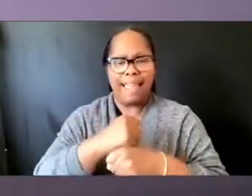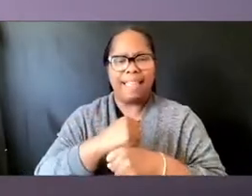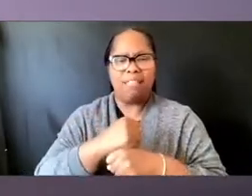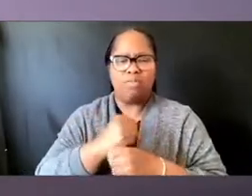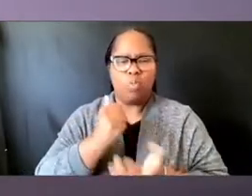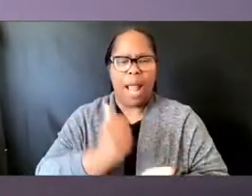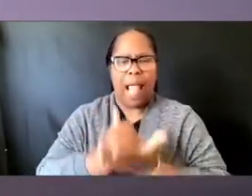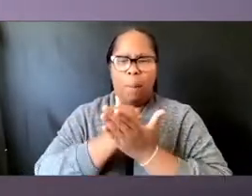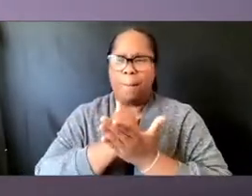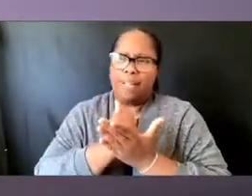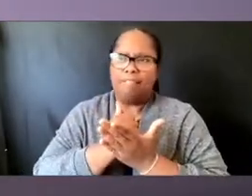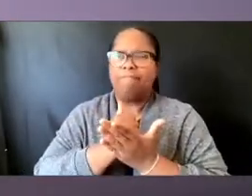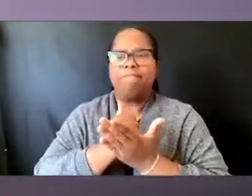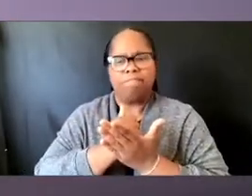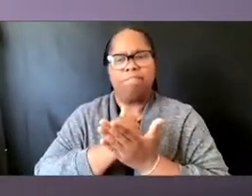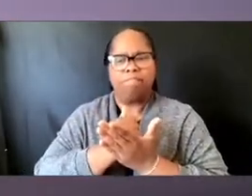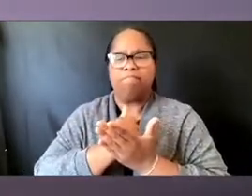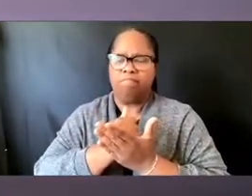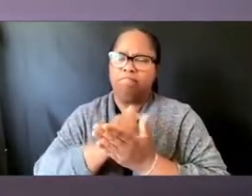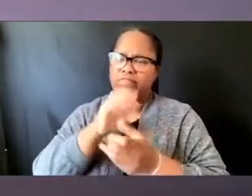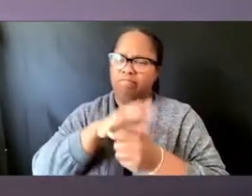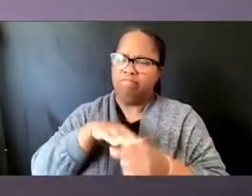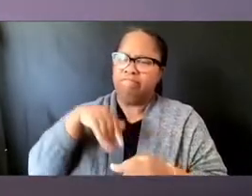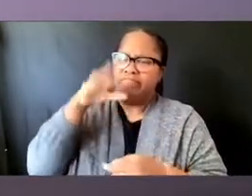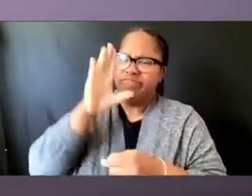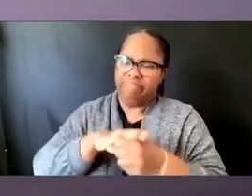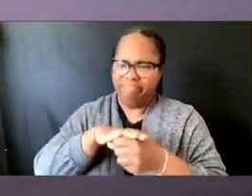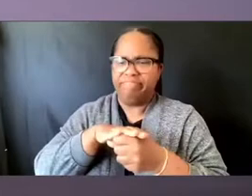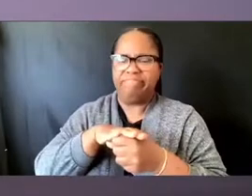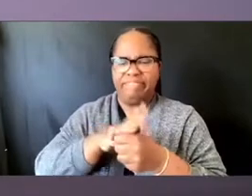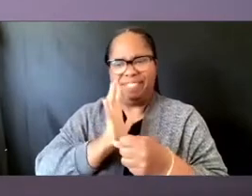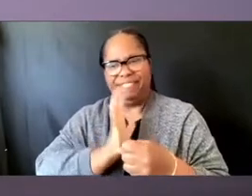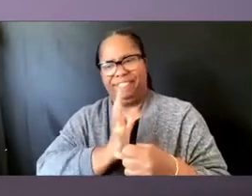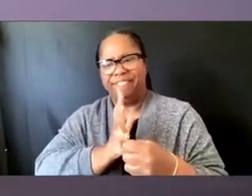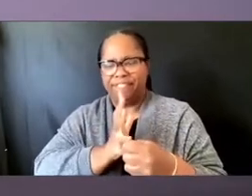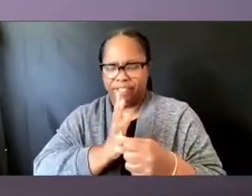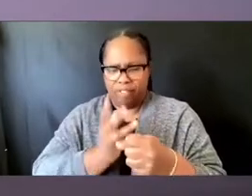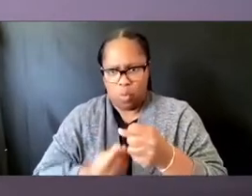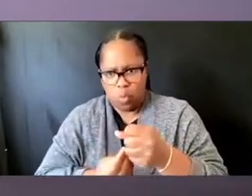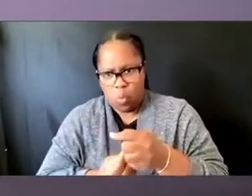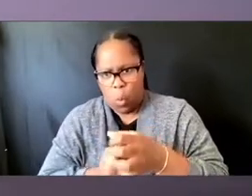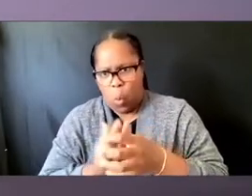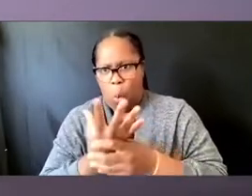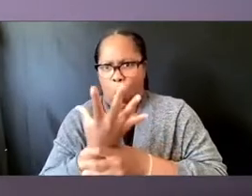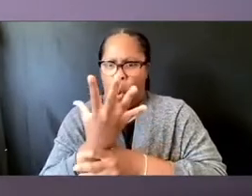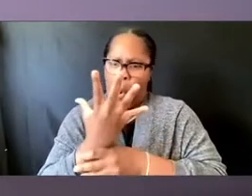Kinda seal it and let it grow and nurture and deepen and deepen.